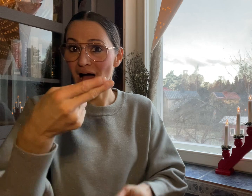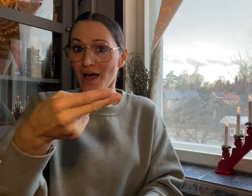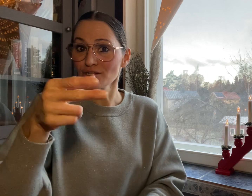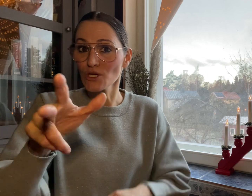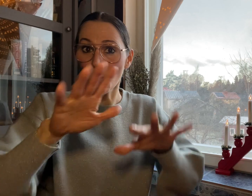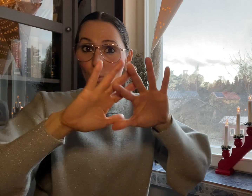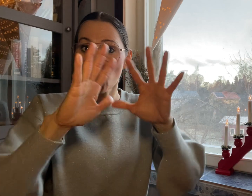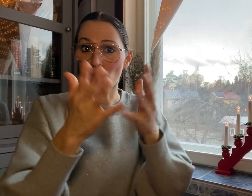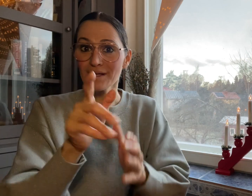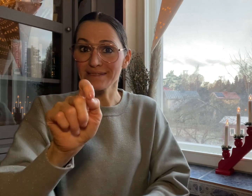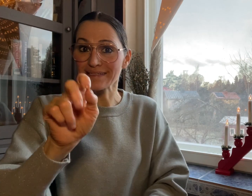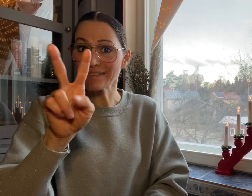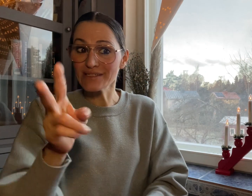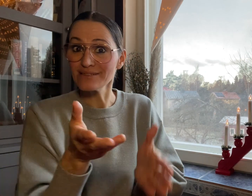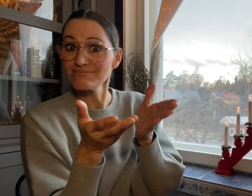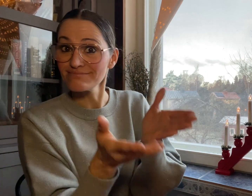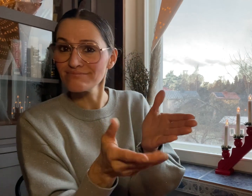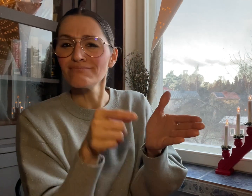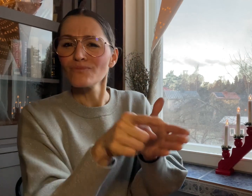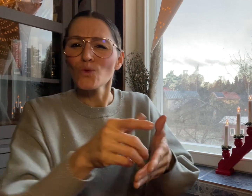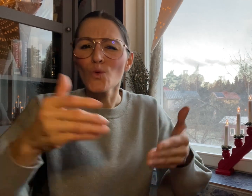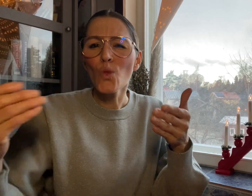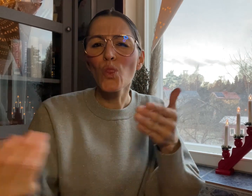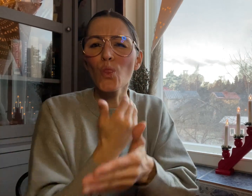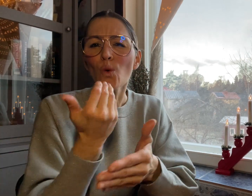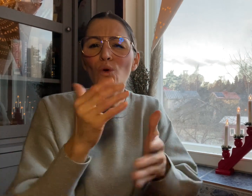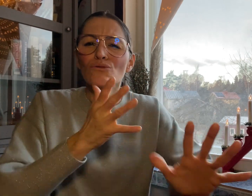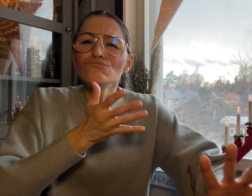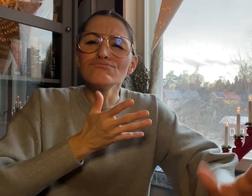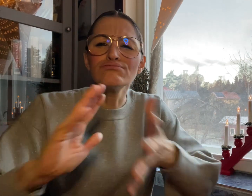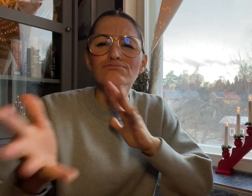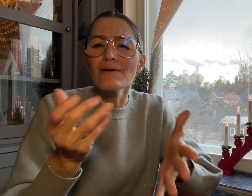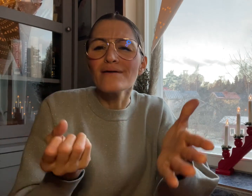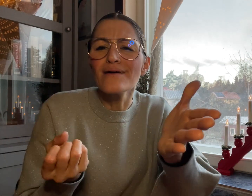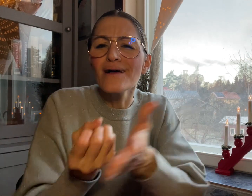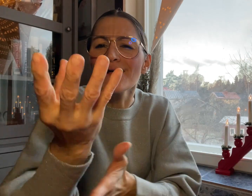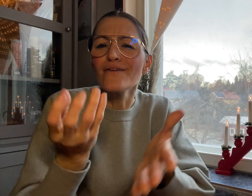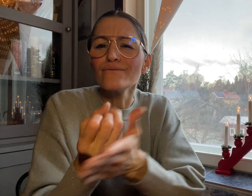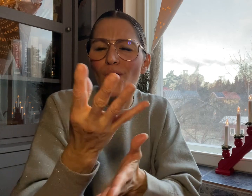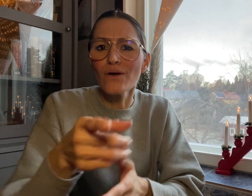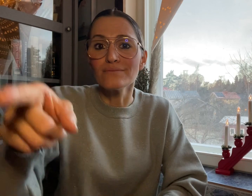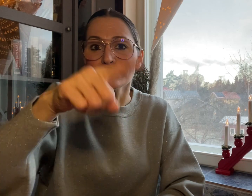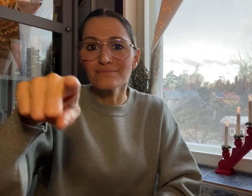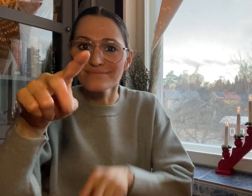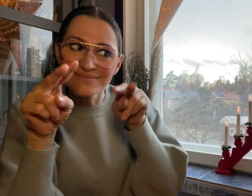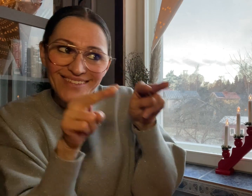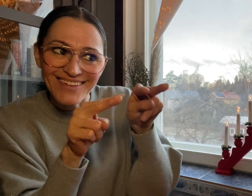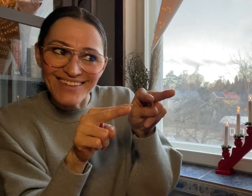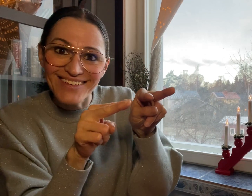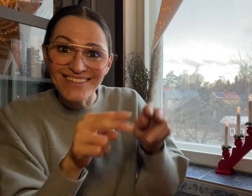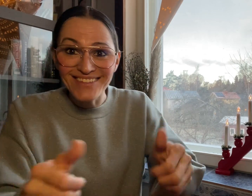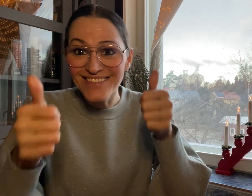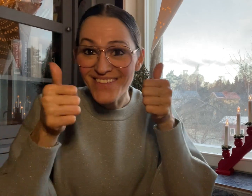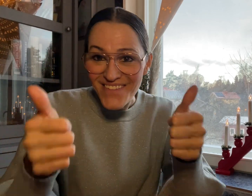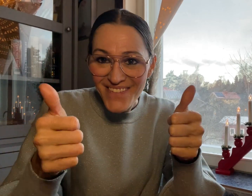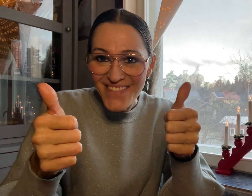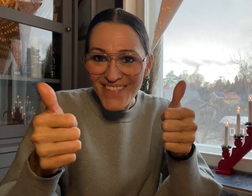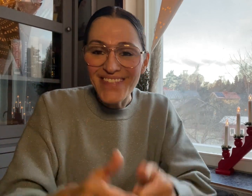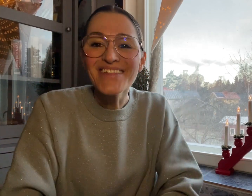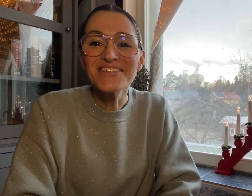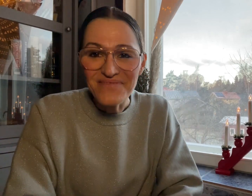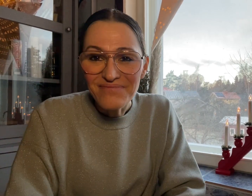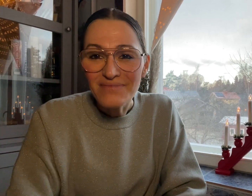H3 World TV to get new video updates!